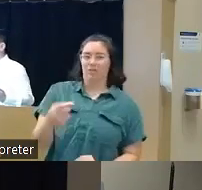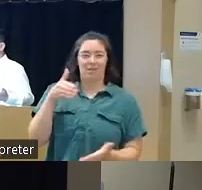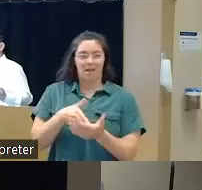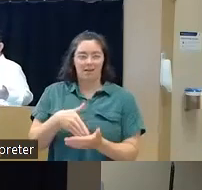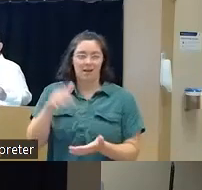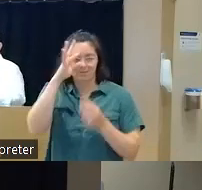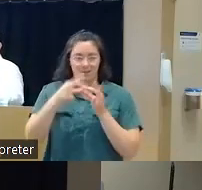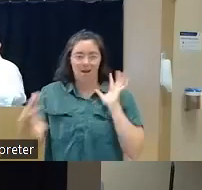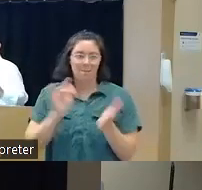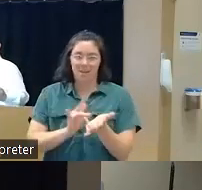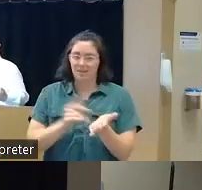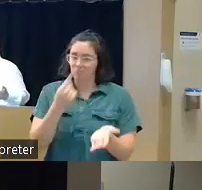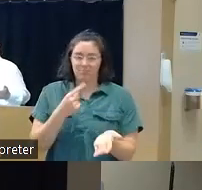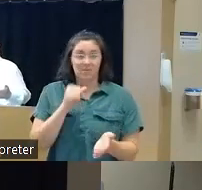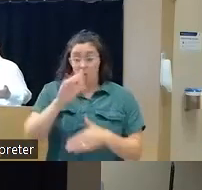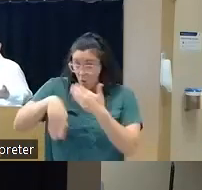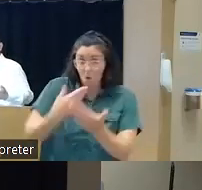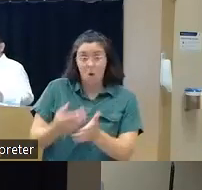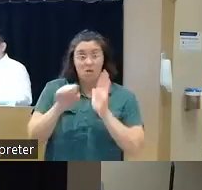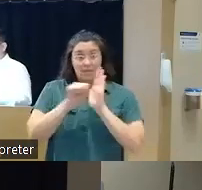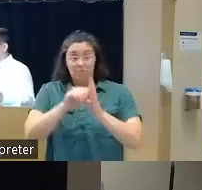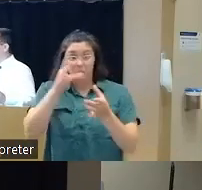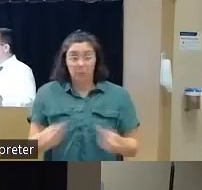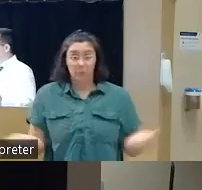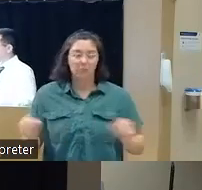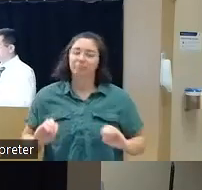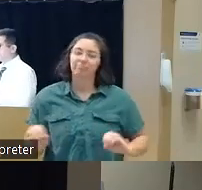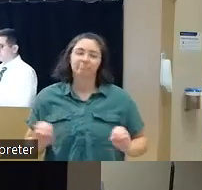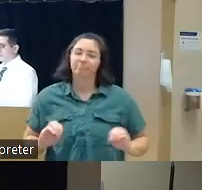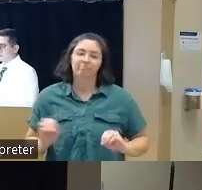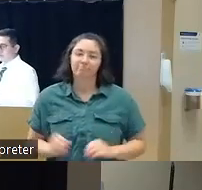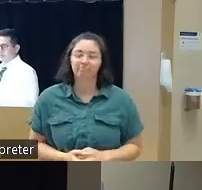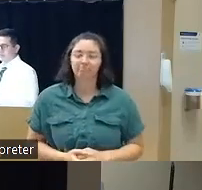gets better not all of their visual hallucination symptoms go away with antipsychotic treatment